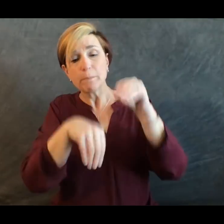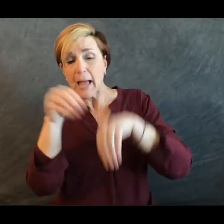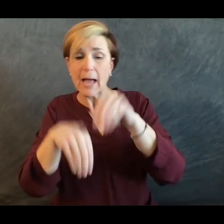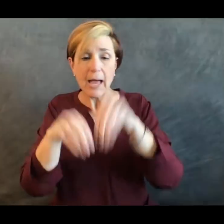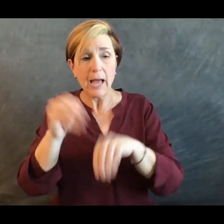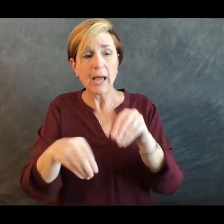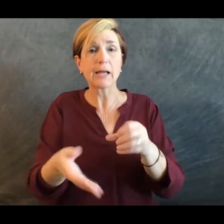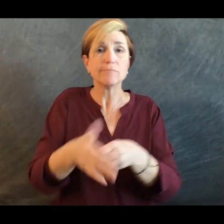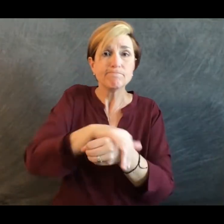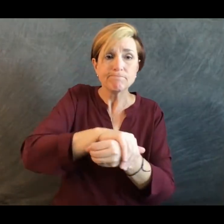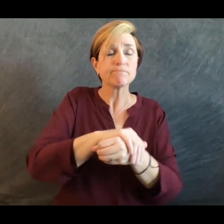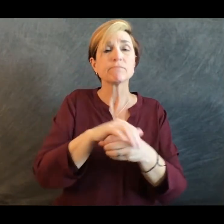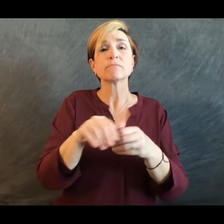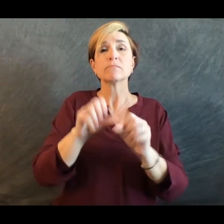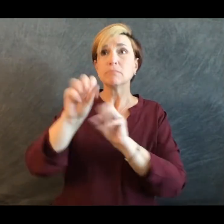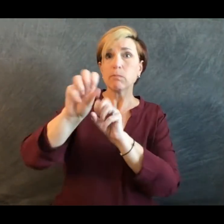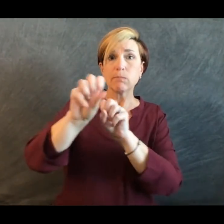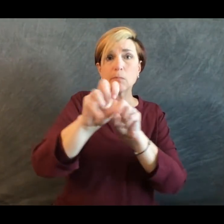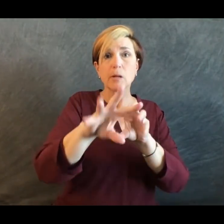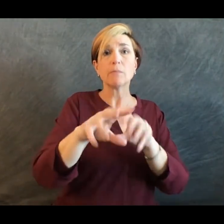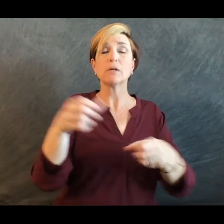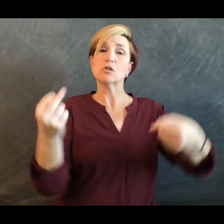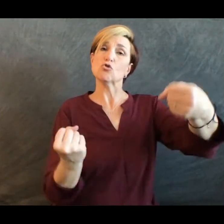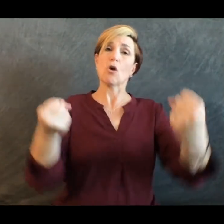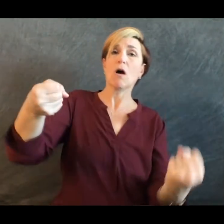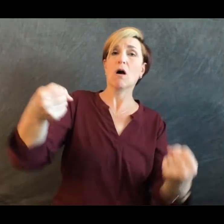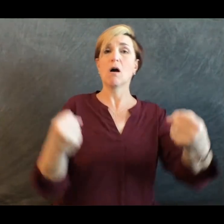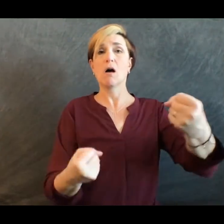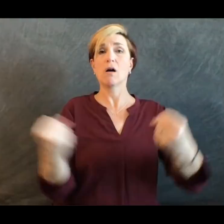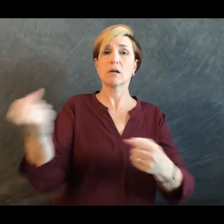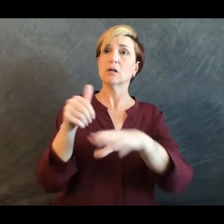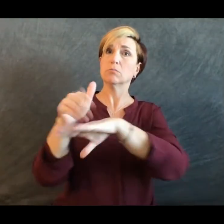continue to have our gratitude as president Trump I said just a few